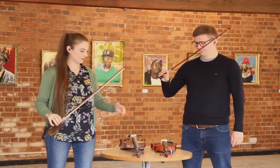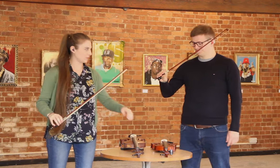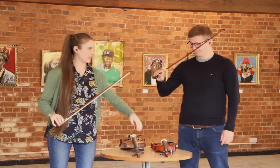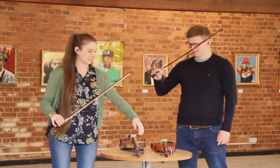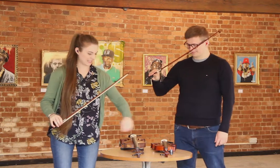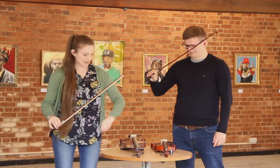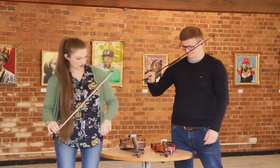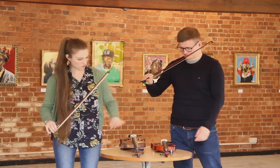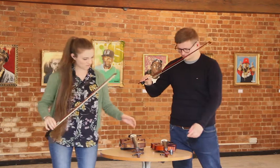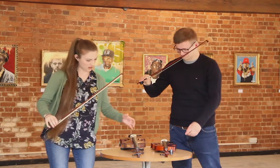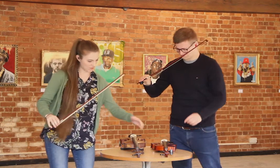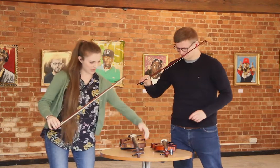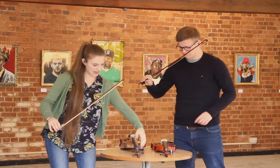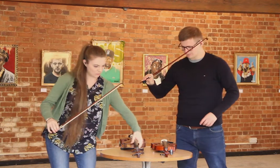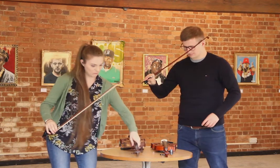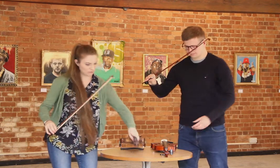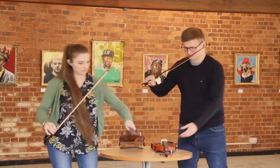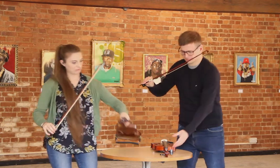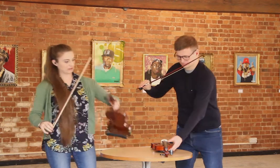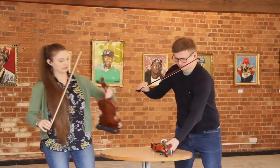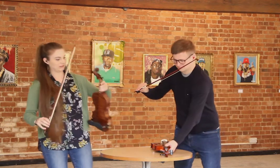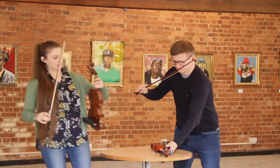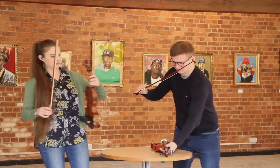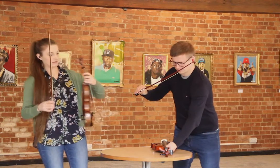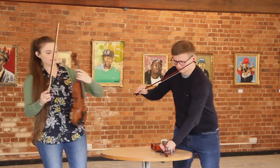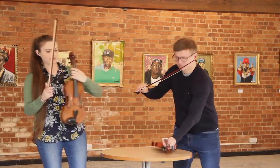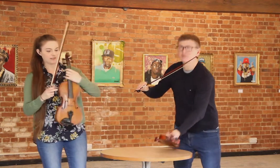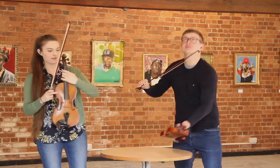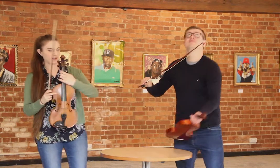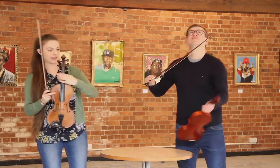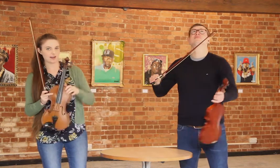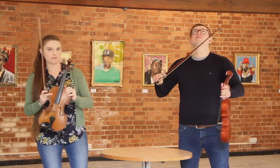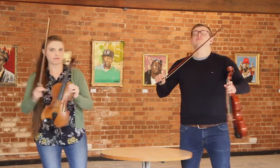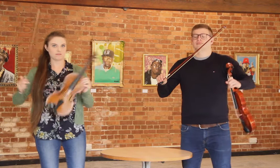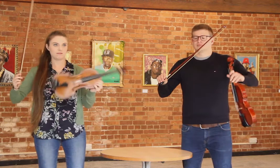So we need to now pick up the violin Whoa! See if you can get it